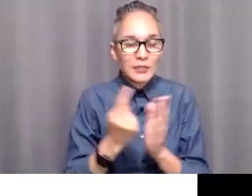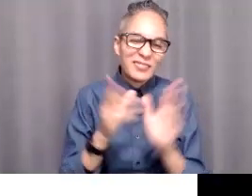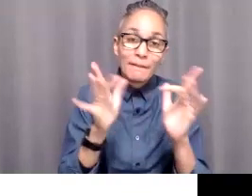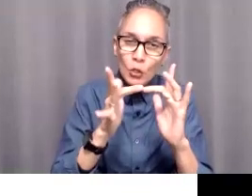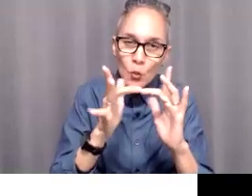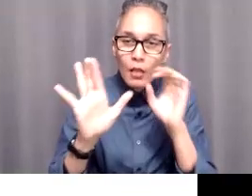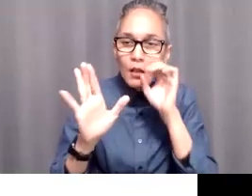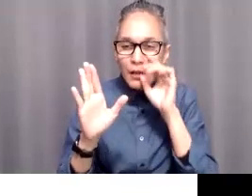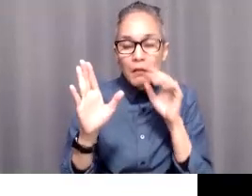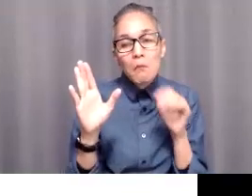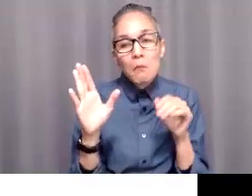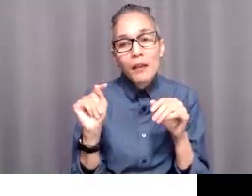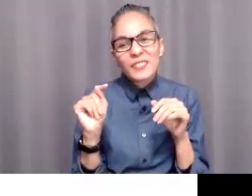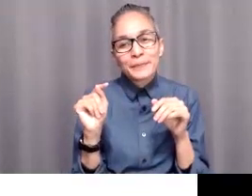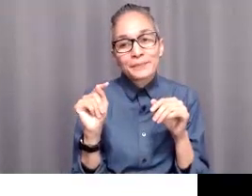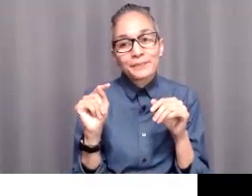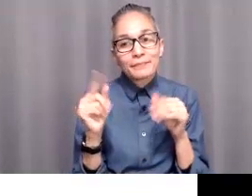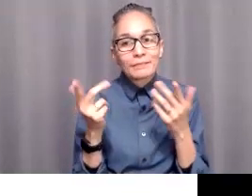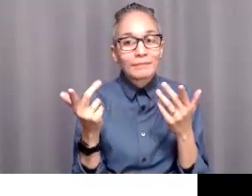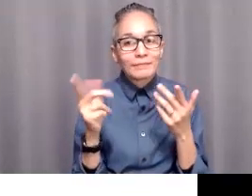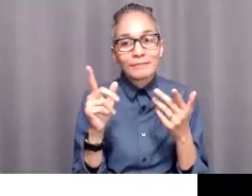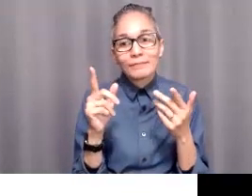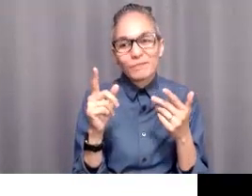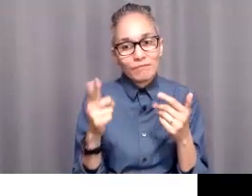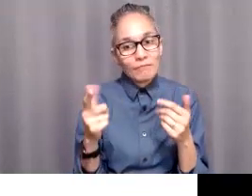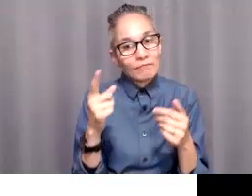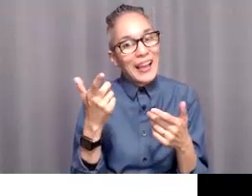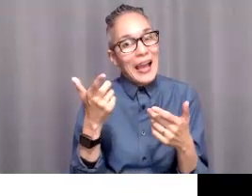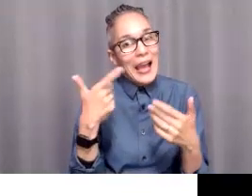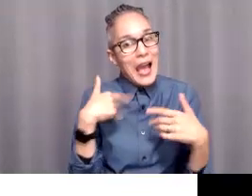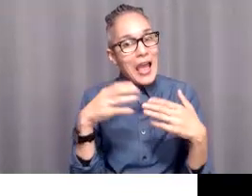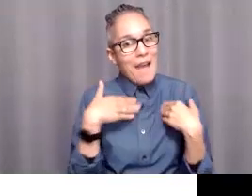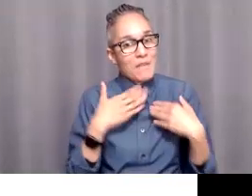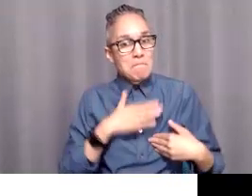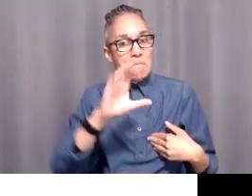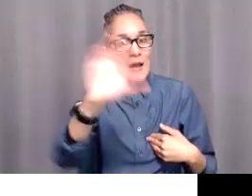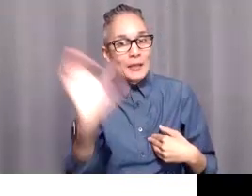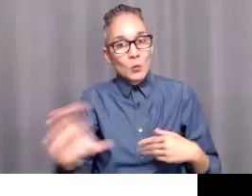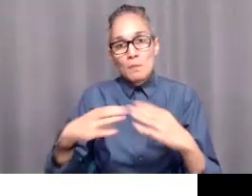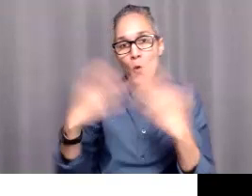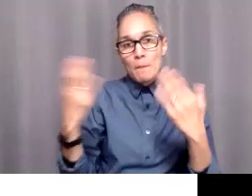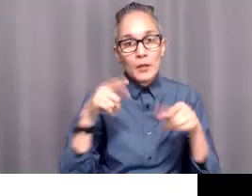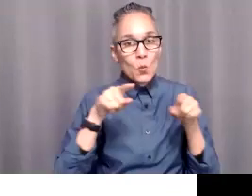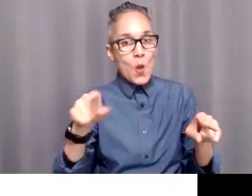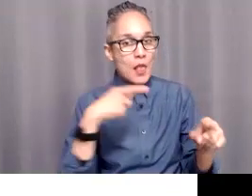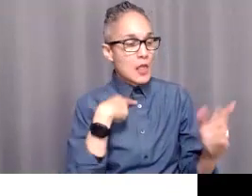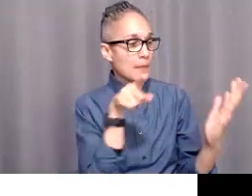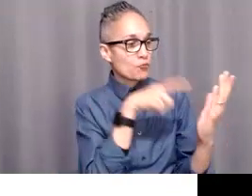But just the fact that I have a Zoom open while I'm doing grading, you know, my Monday morning grading,